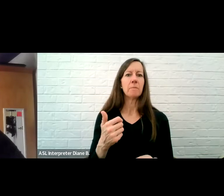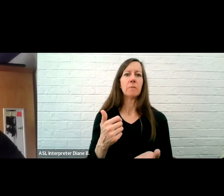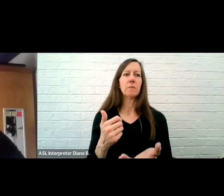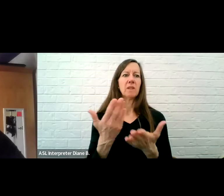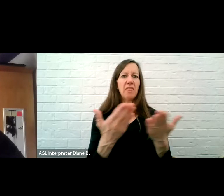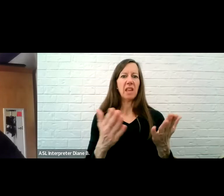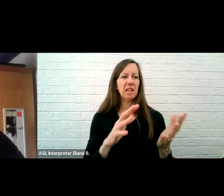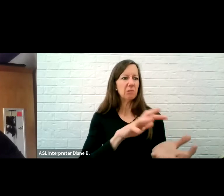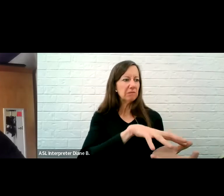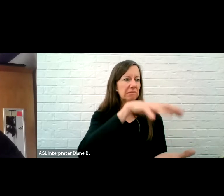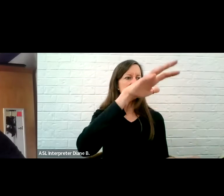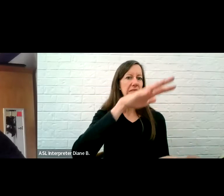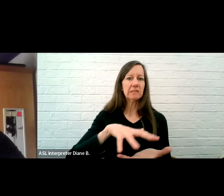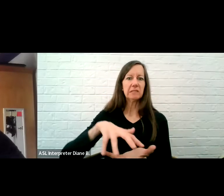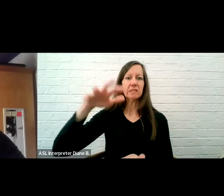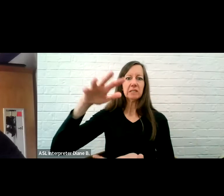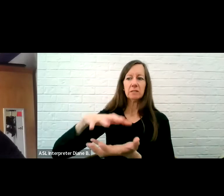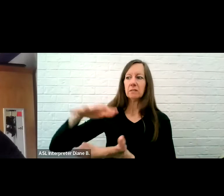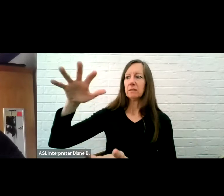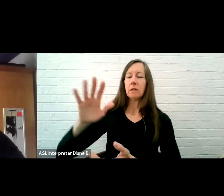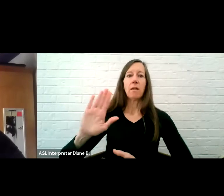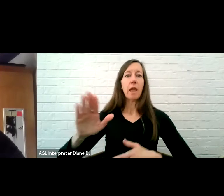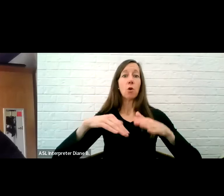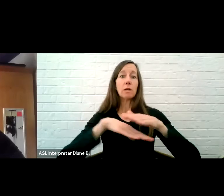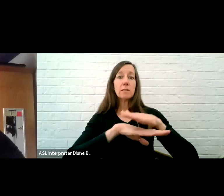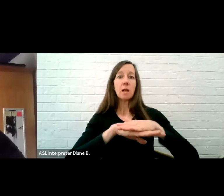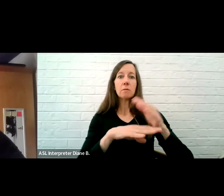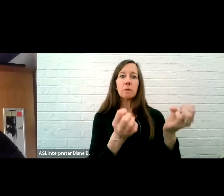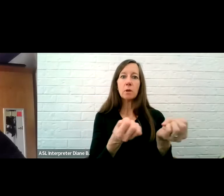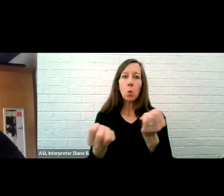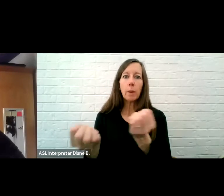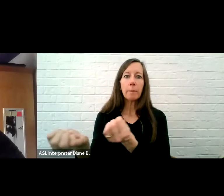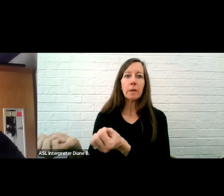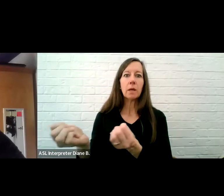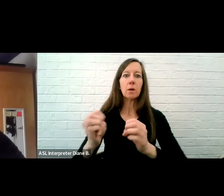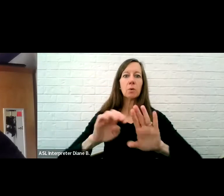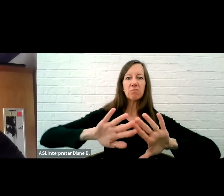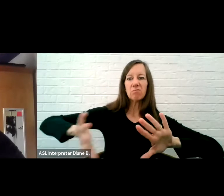Their accessible equipment was pushed away and out of the way, and it looked like it would be